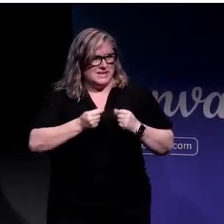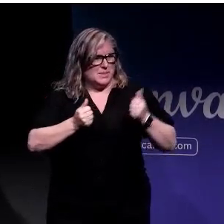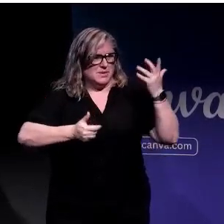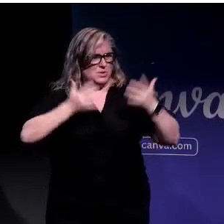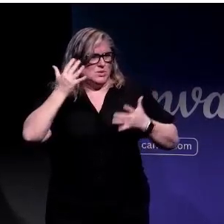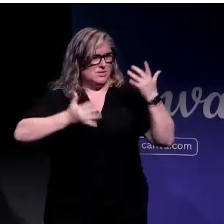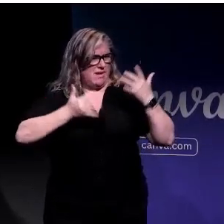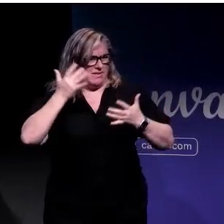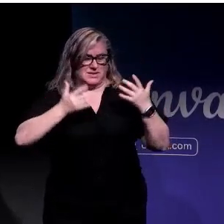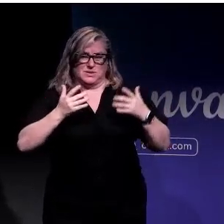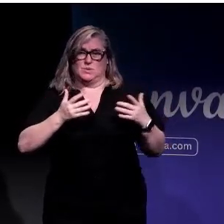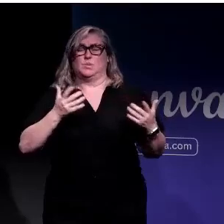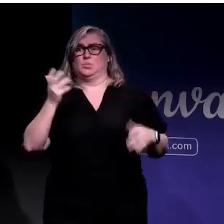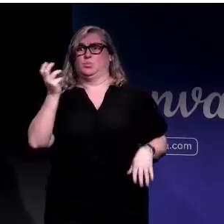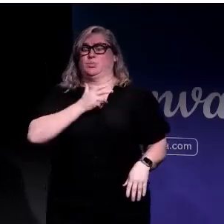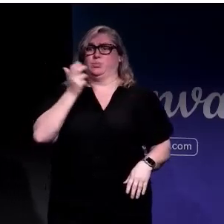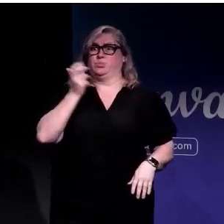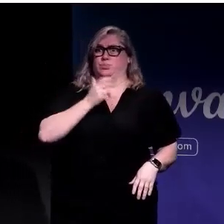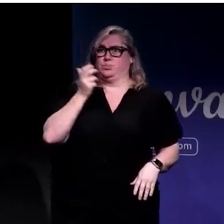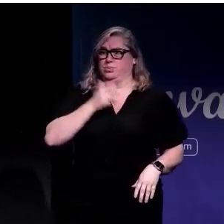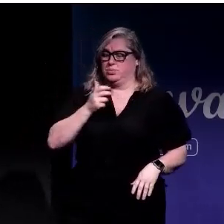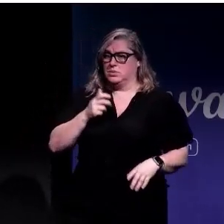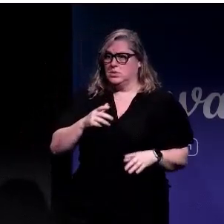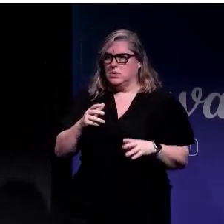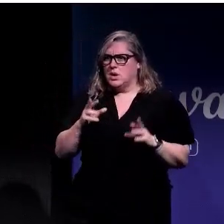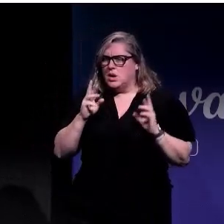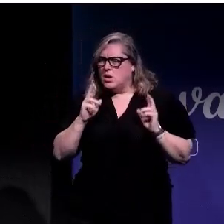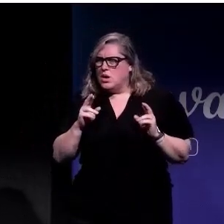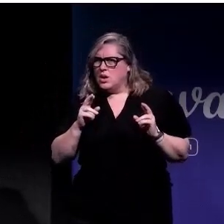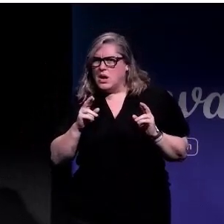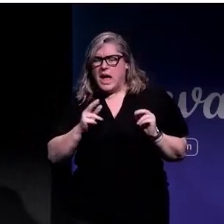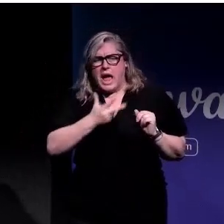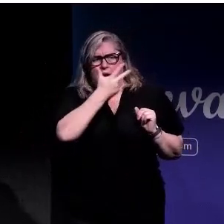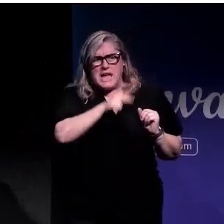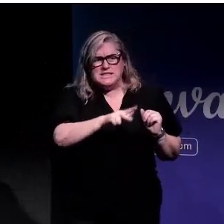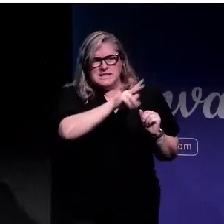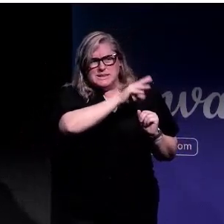Something like, I hope I'm not misquoting, uh, 80% I believe it was